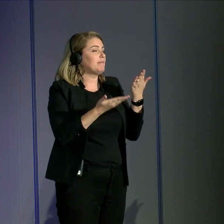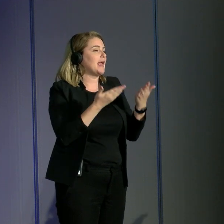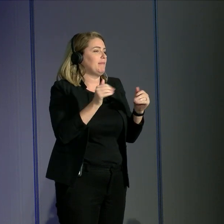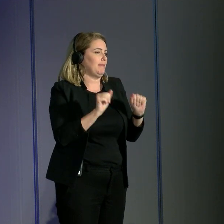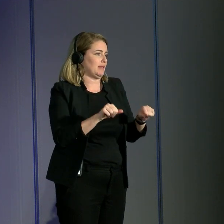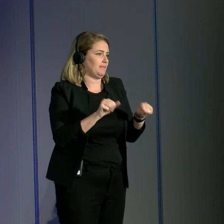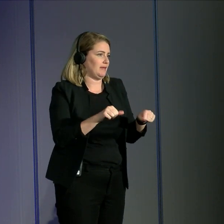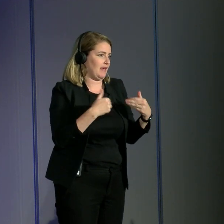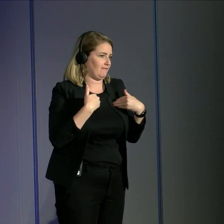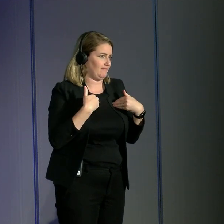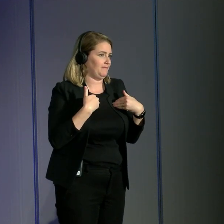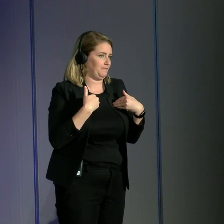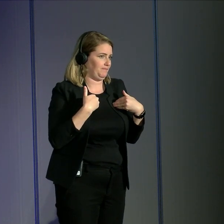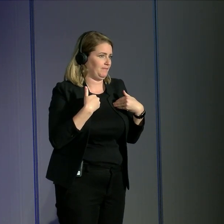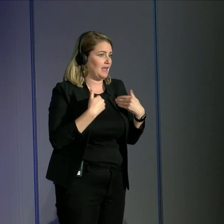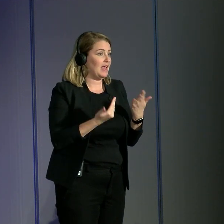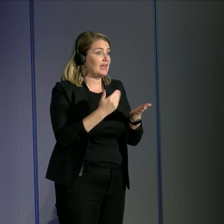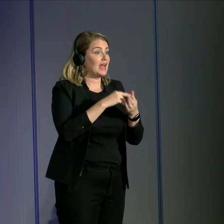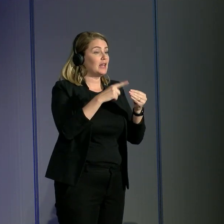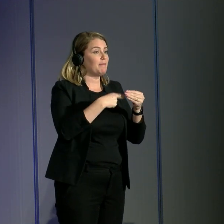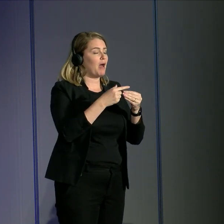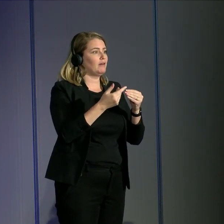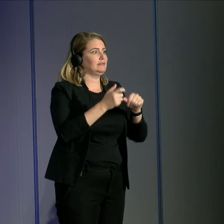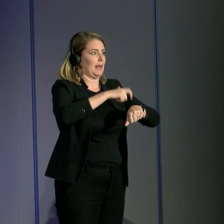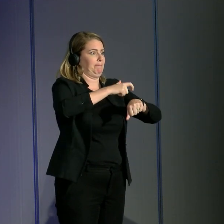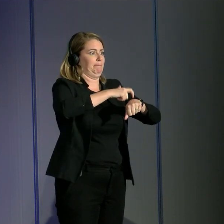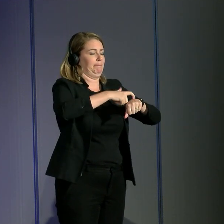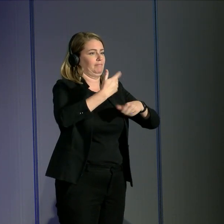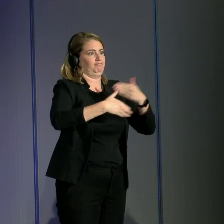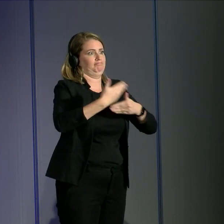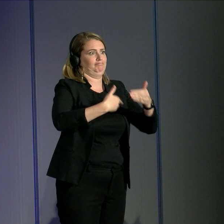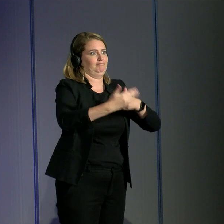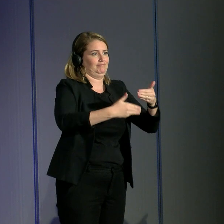So, again, it's about being efficient about testing.